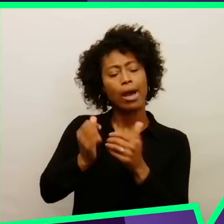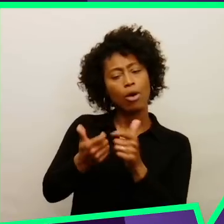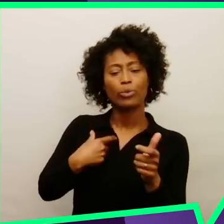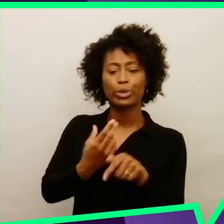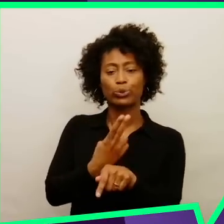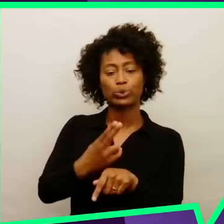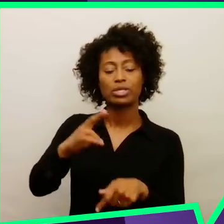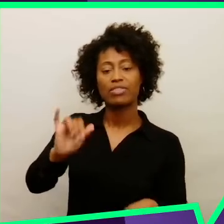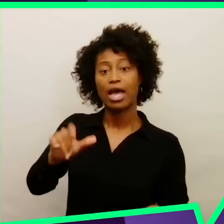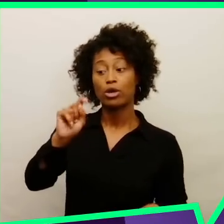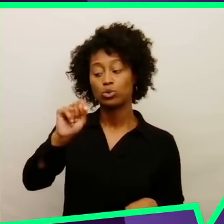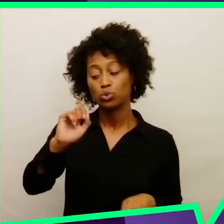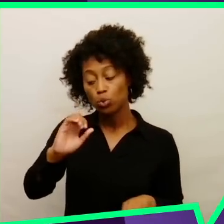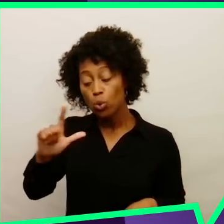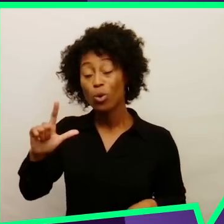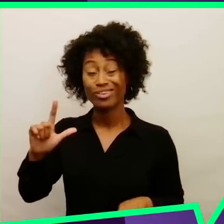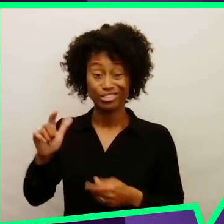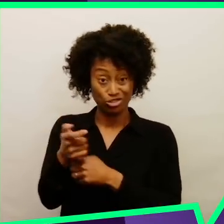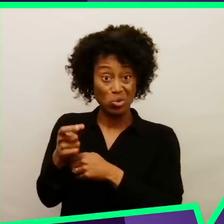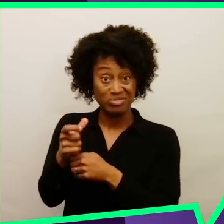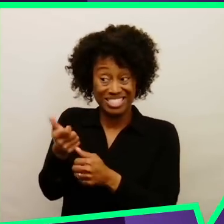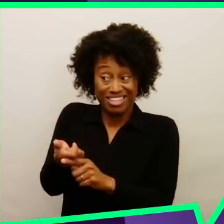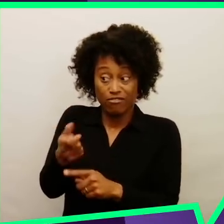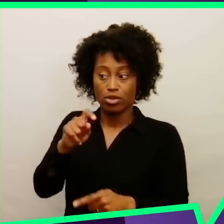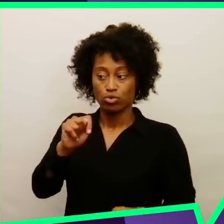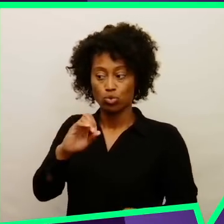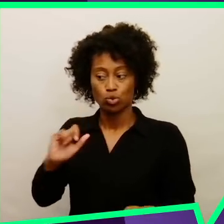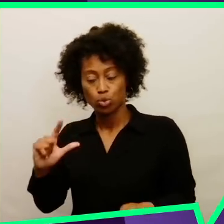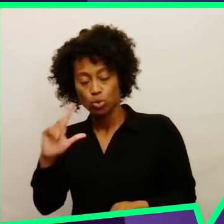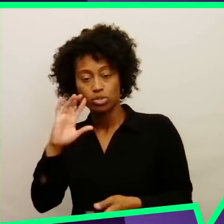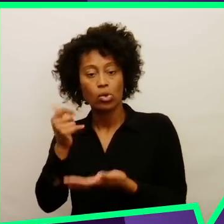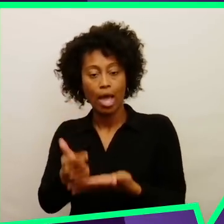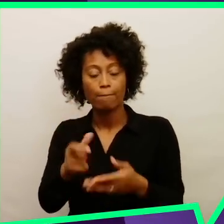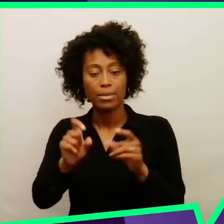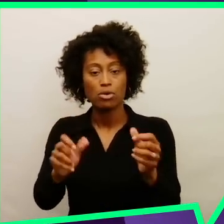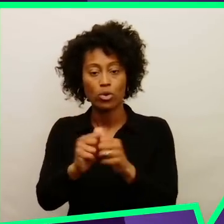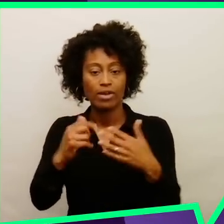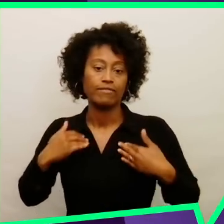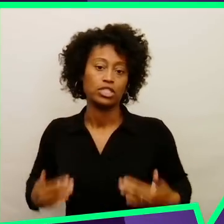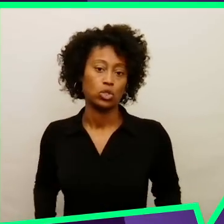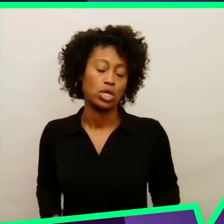Well, and I got to ask then, how are we using that tool,